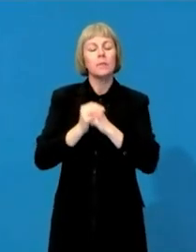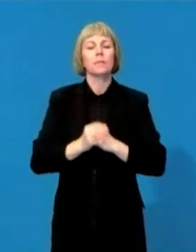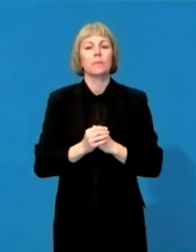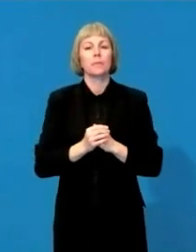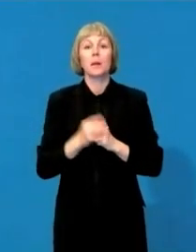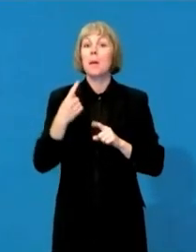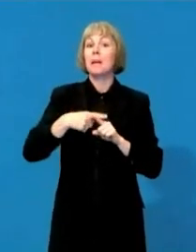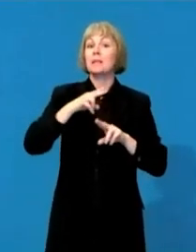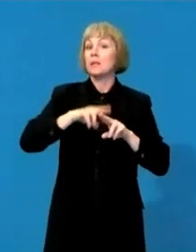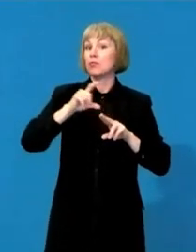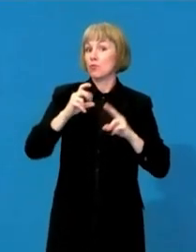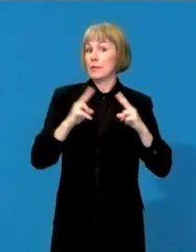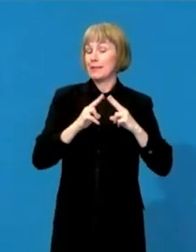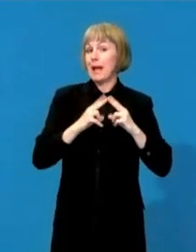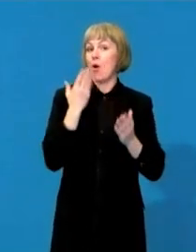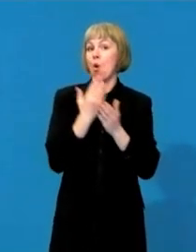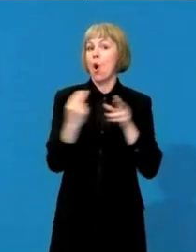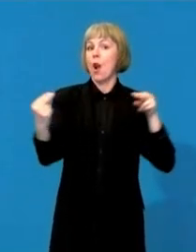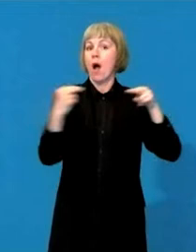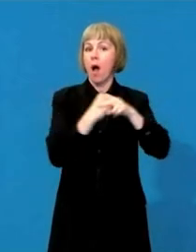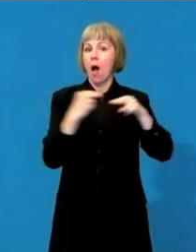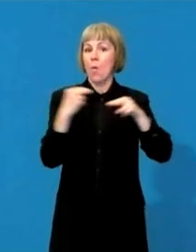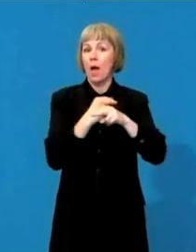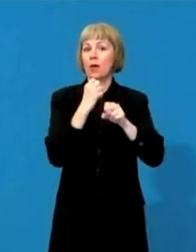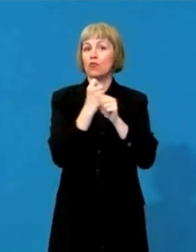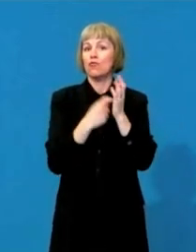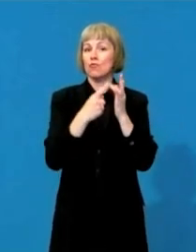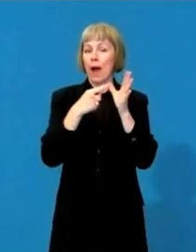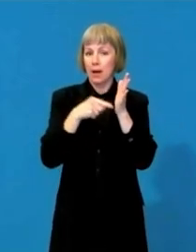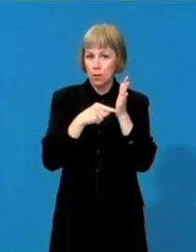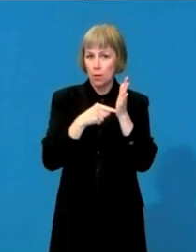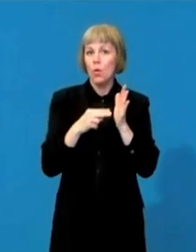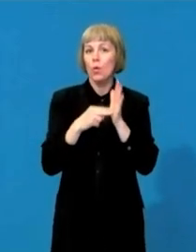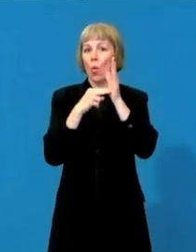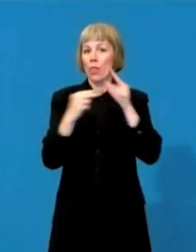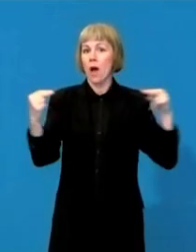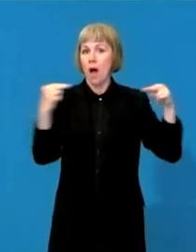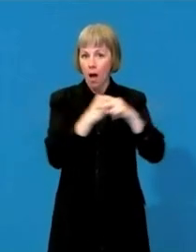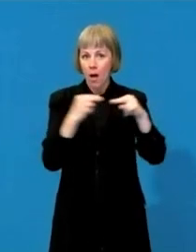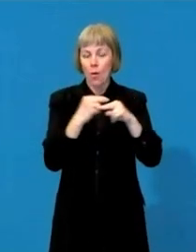We're on the Great Northern Highway, so we do have a lot of traffic through here as